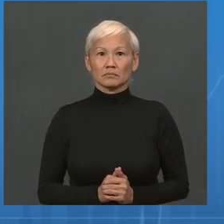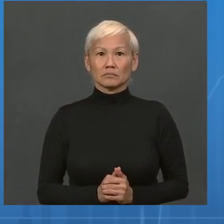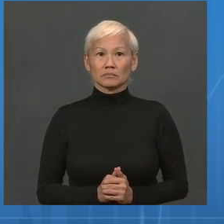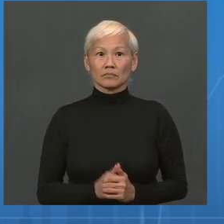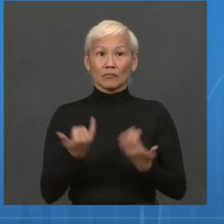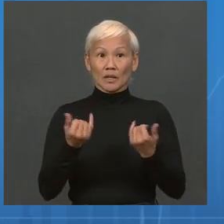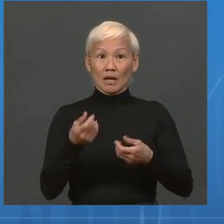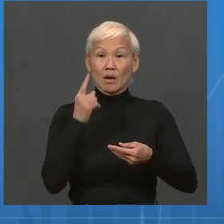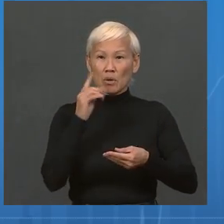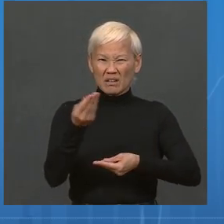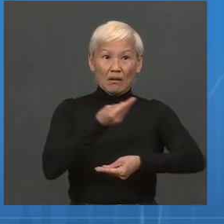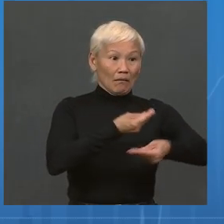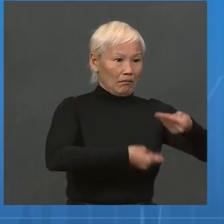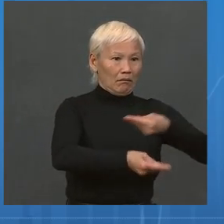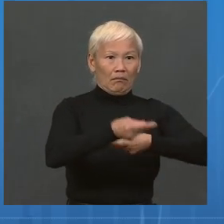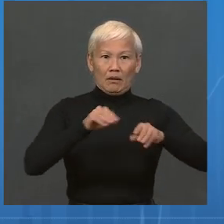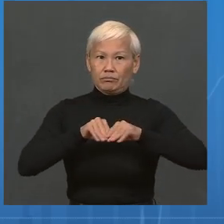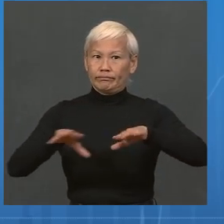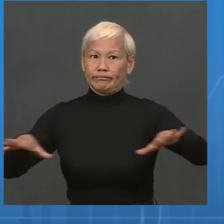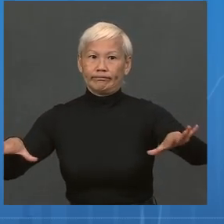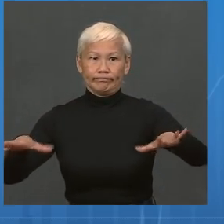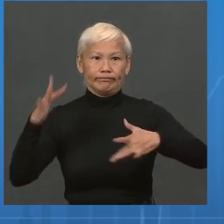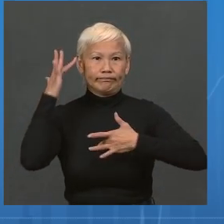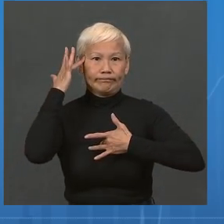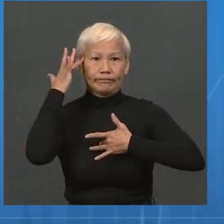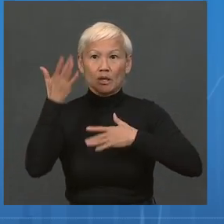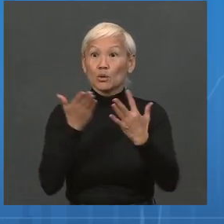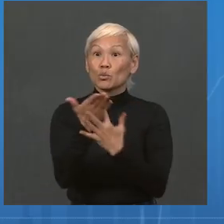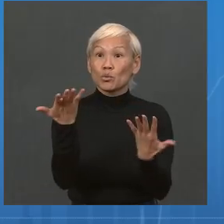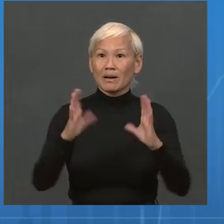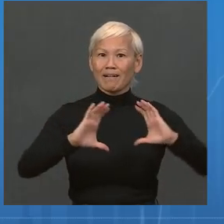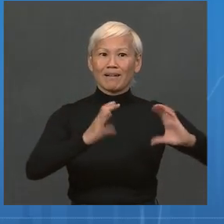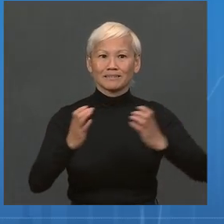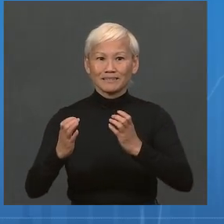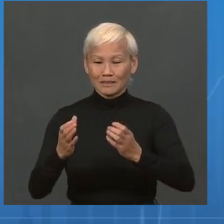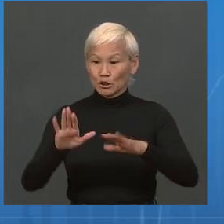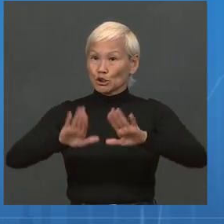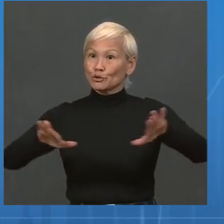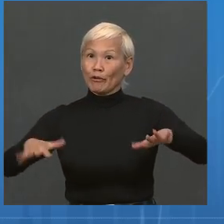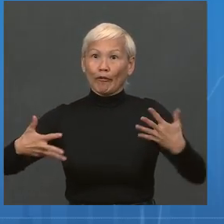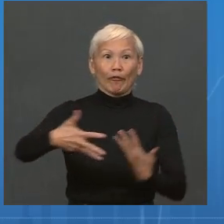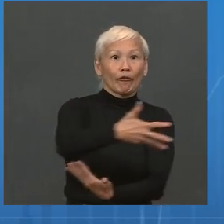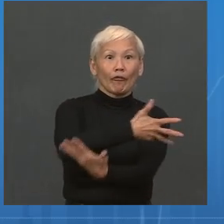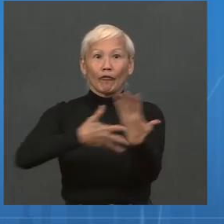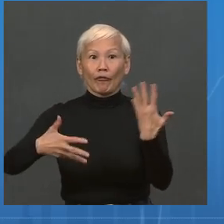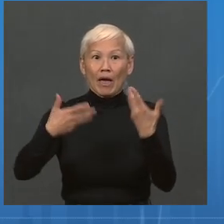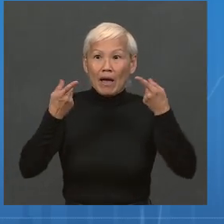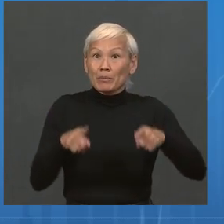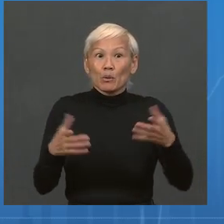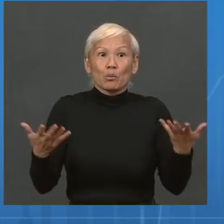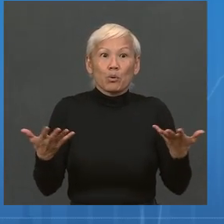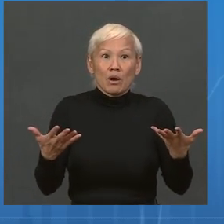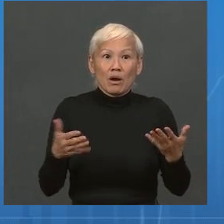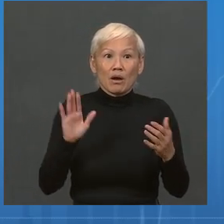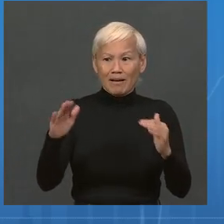Transmission -- secondary children transmission does occur both in the household and in the school settings.